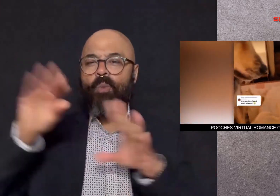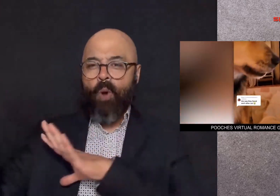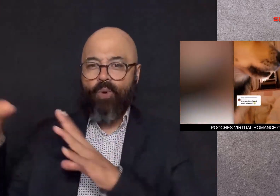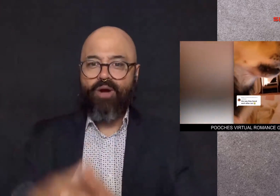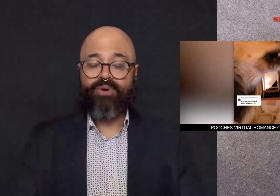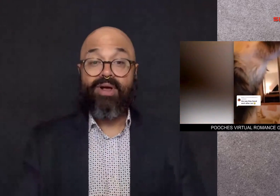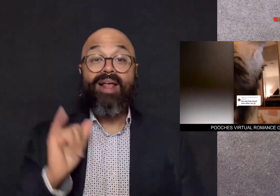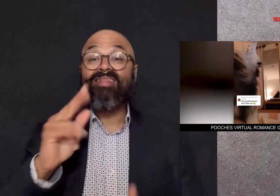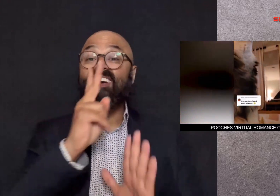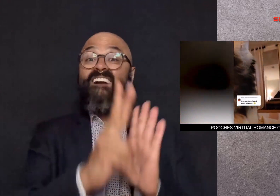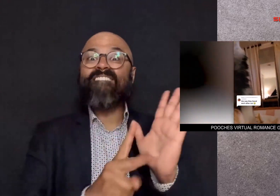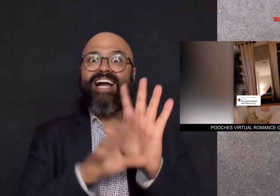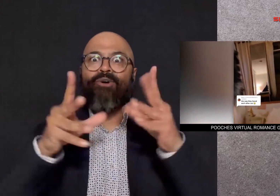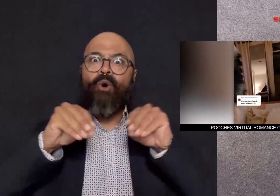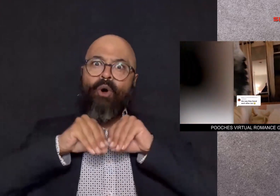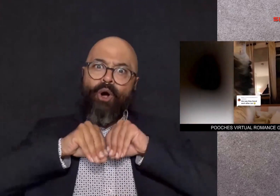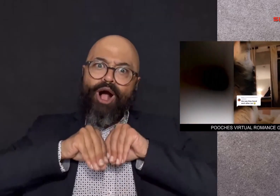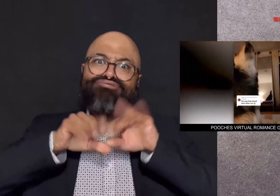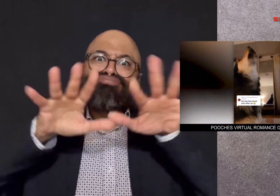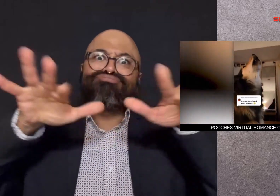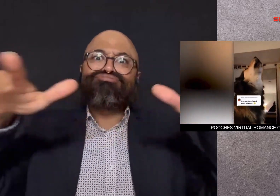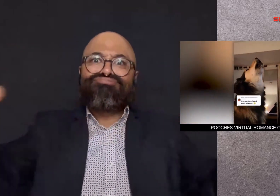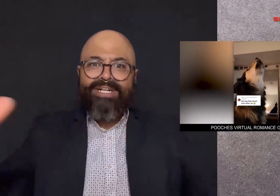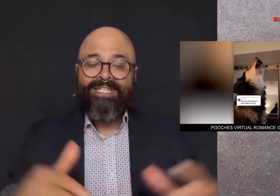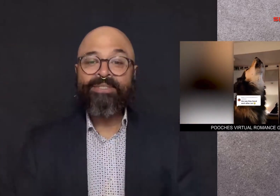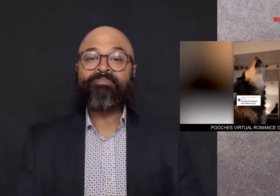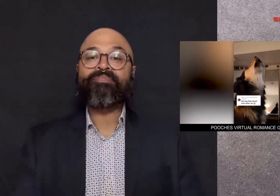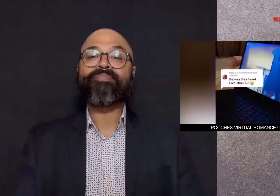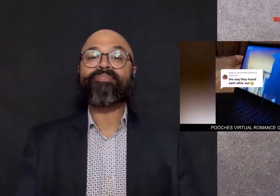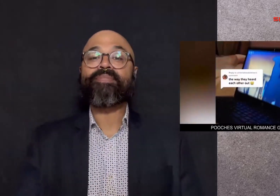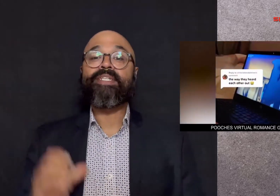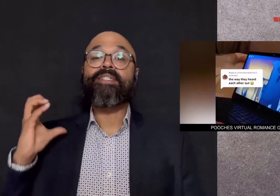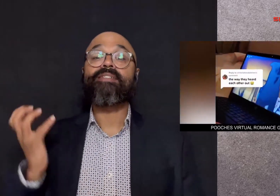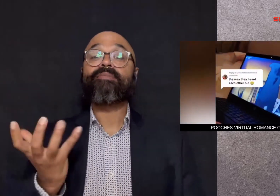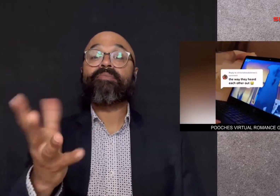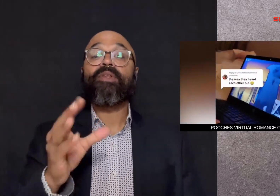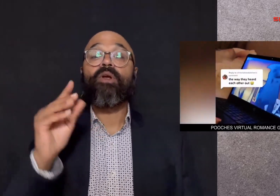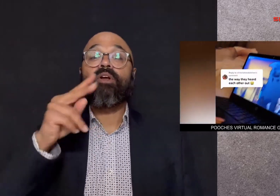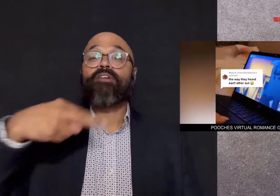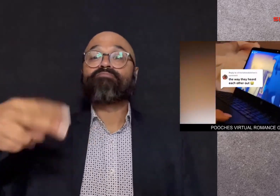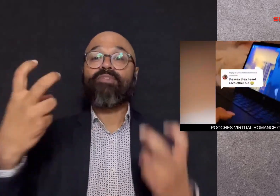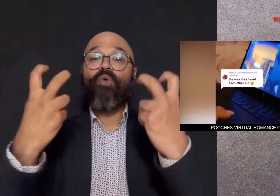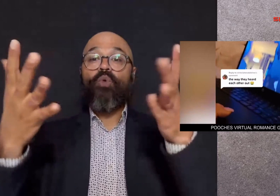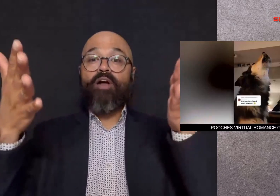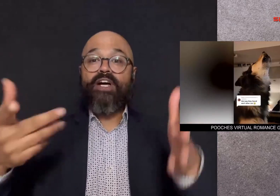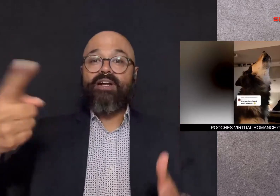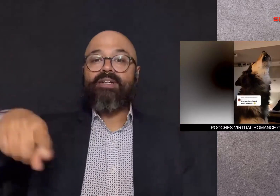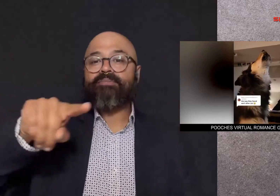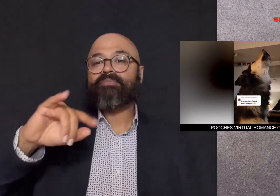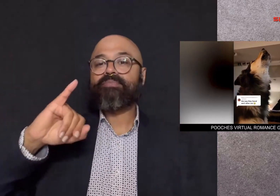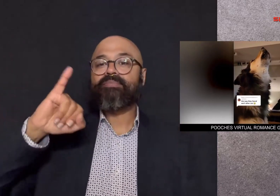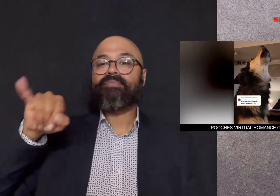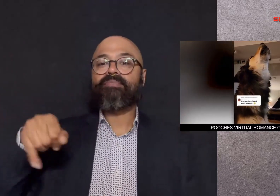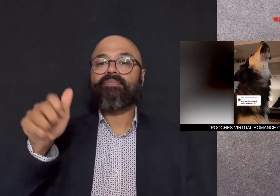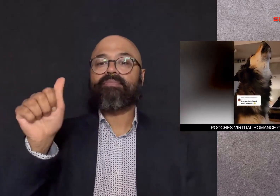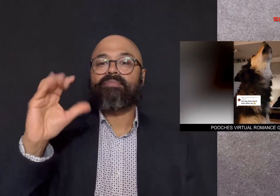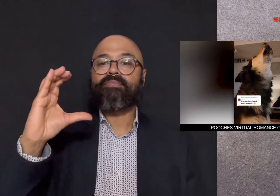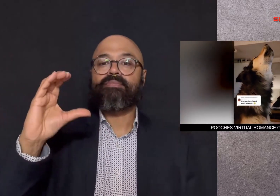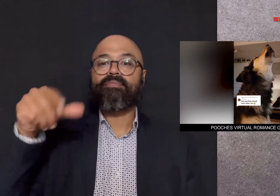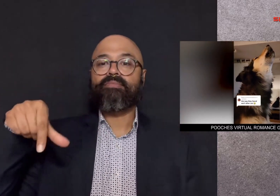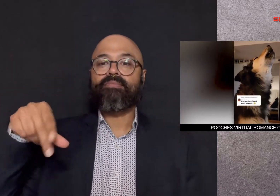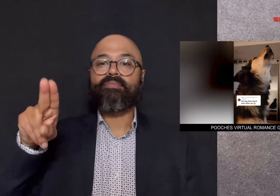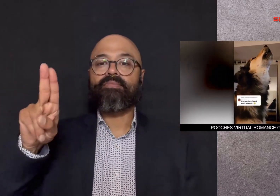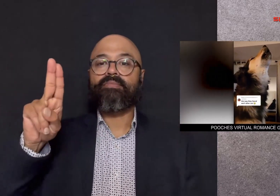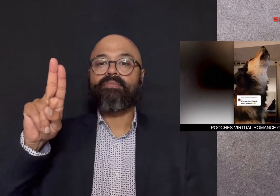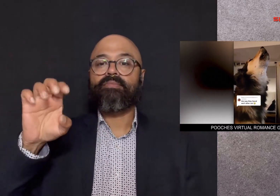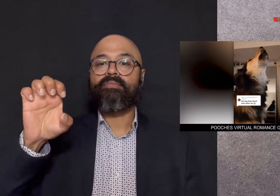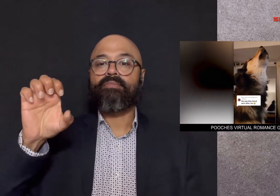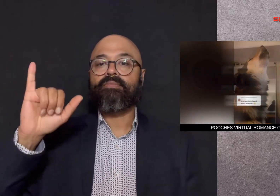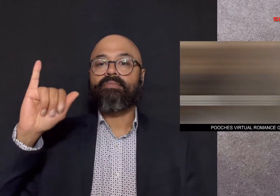that video has gone viral Sign1News viewer Jacqueline Furterer posted